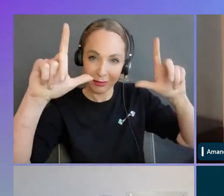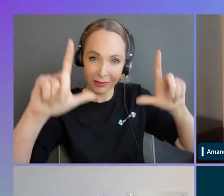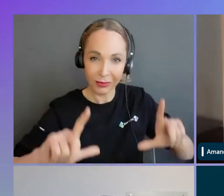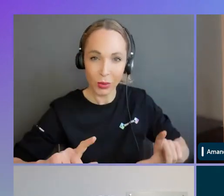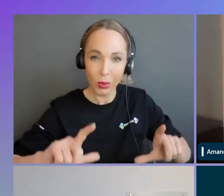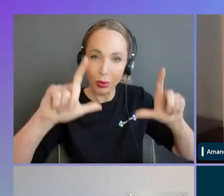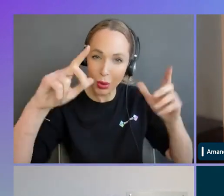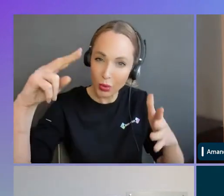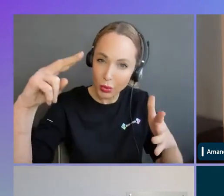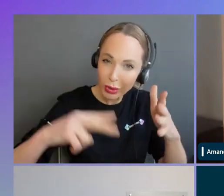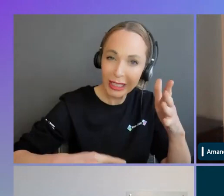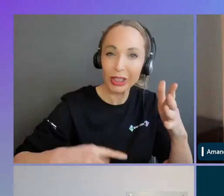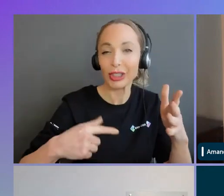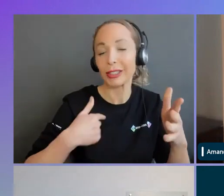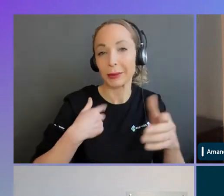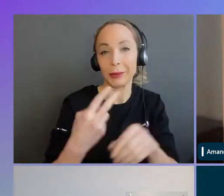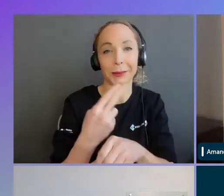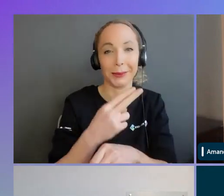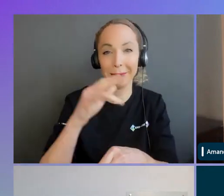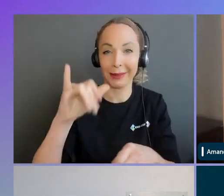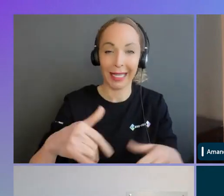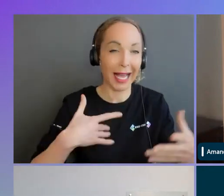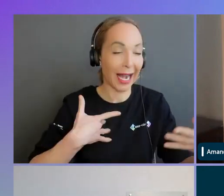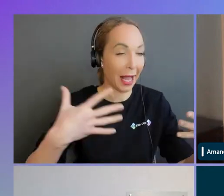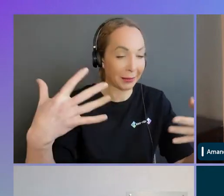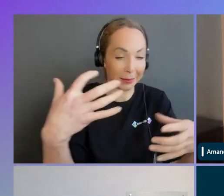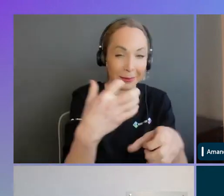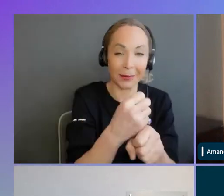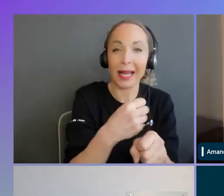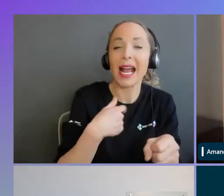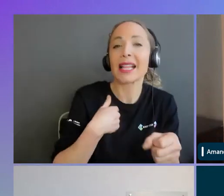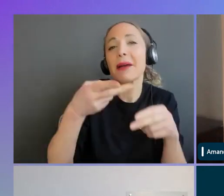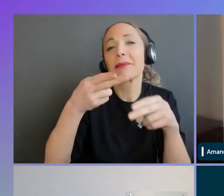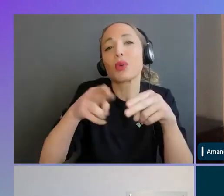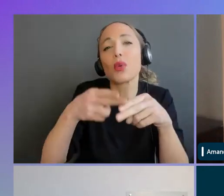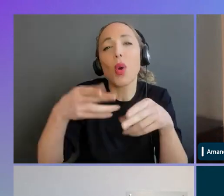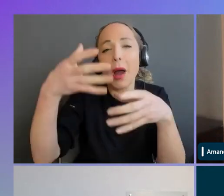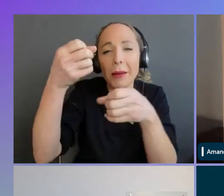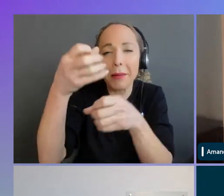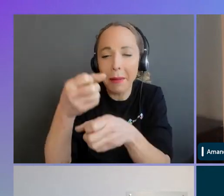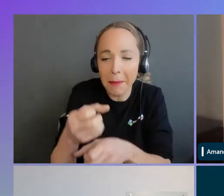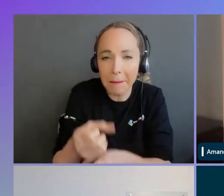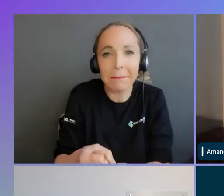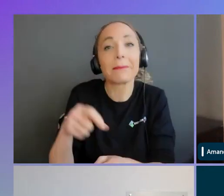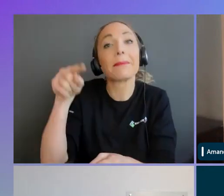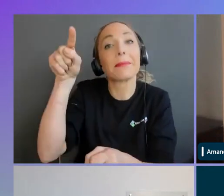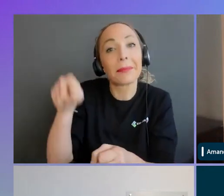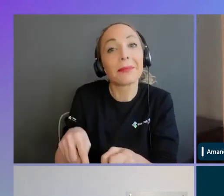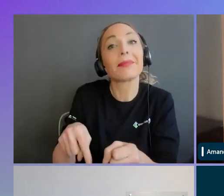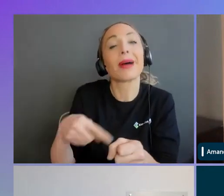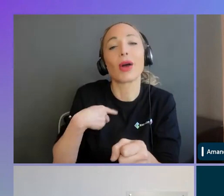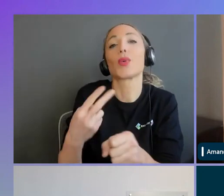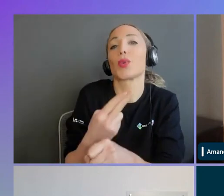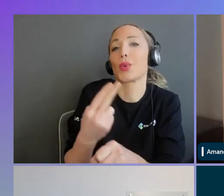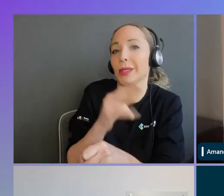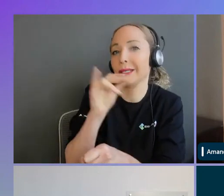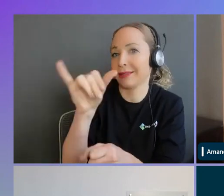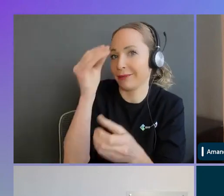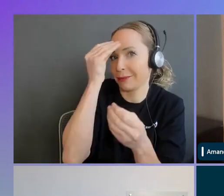for our tickets. Uh, awesome. Uh, I'm going to add on to that a little bit. Uh, what are there any additional resources that